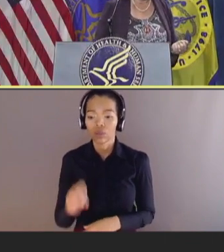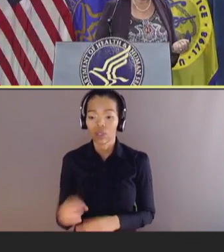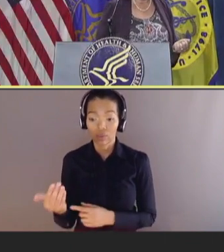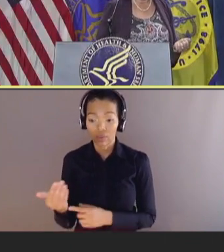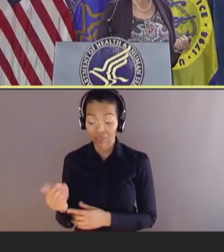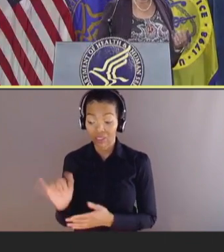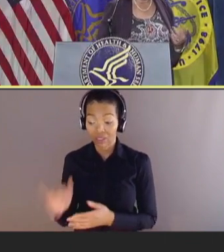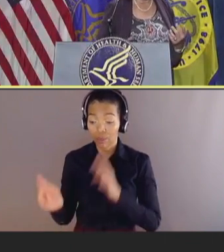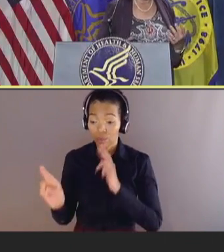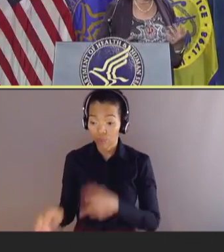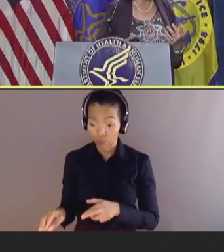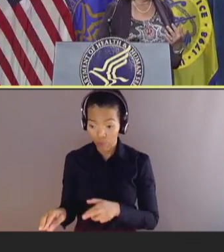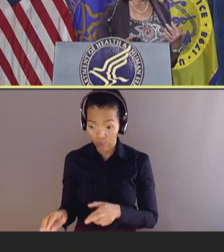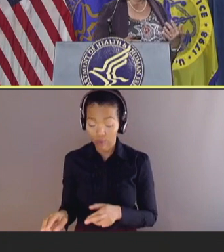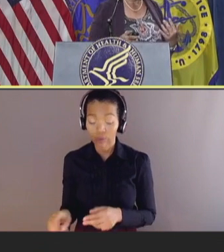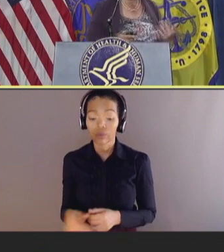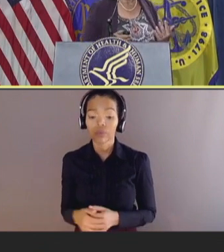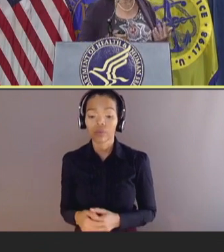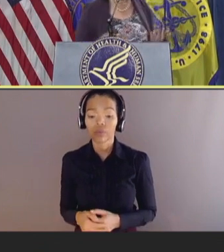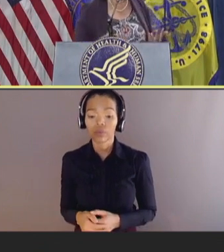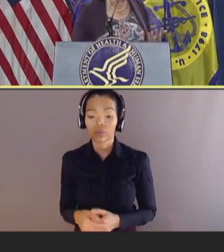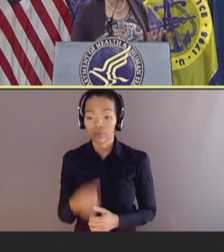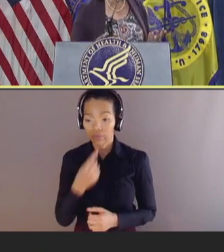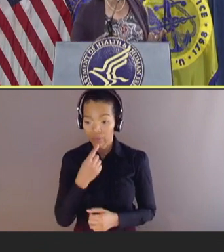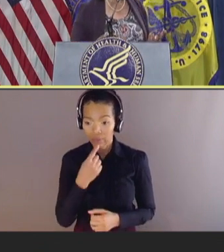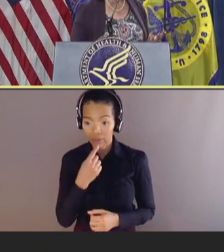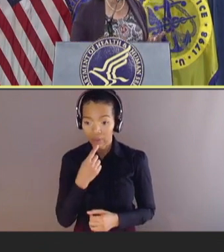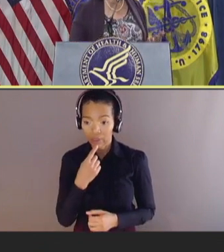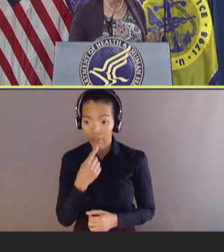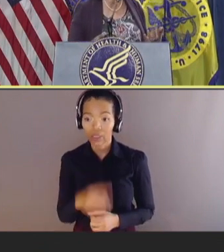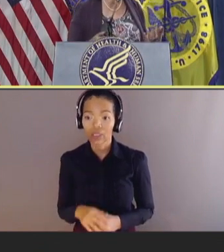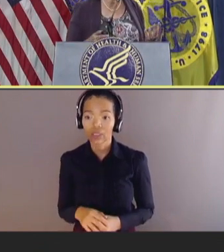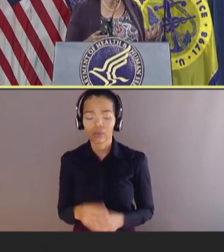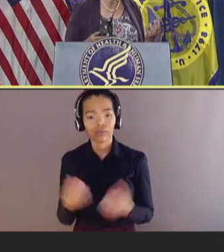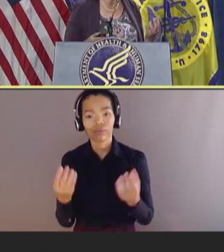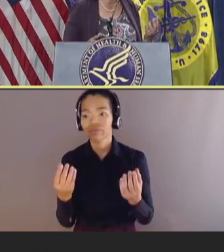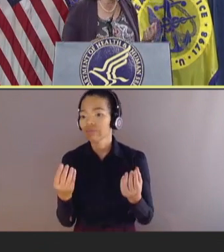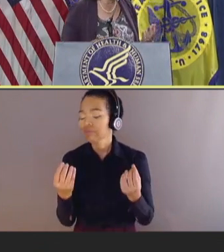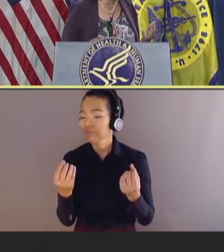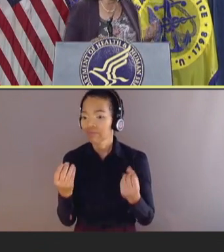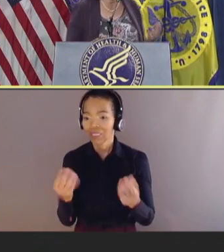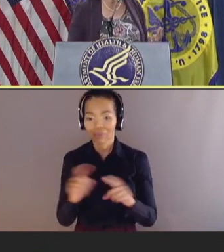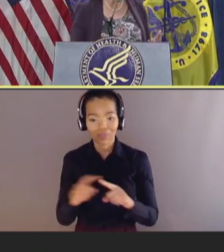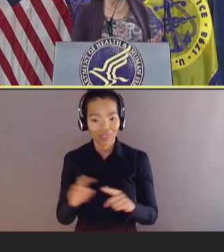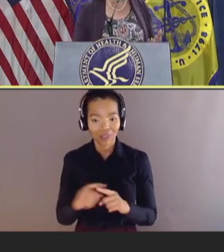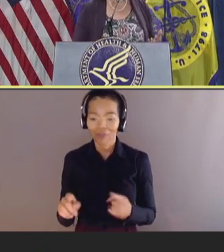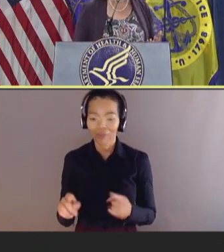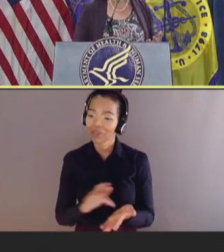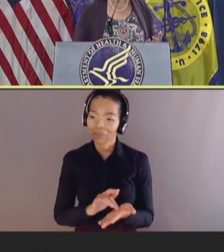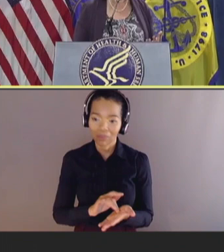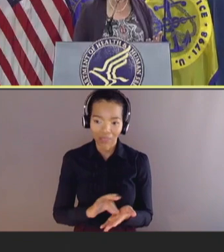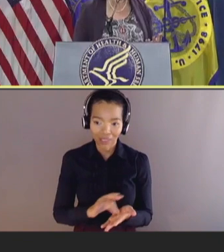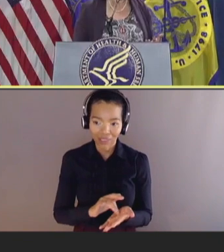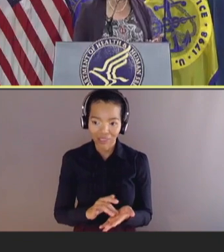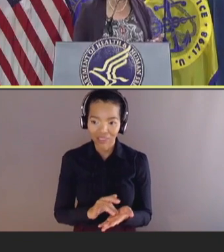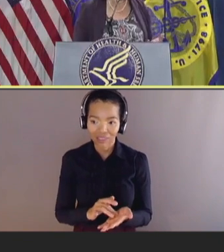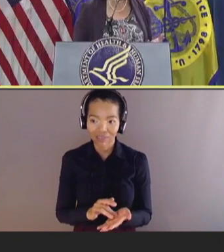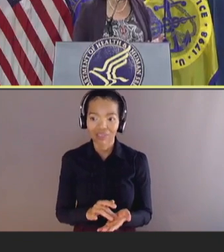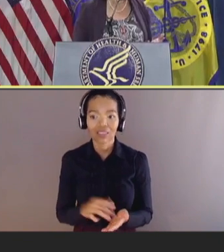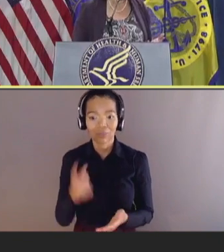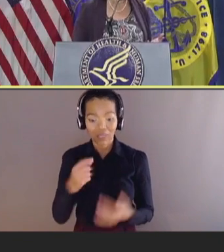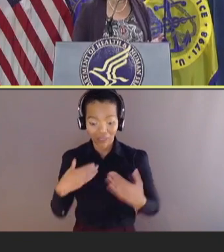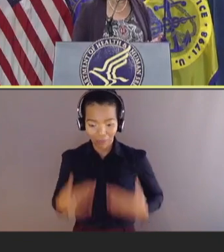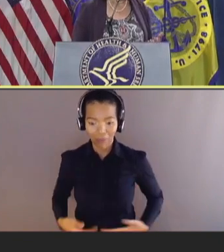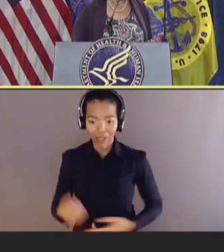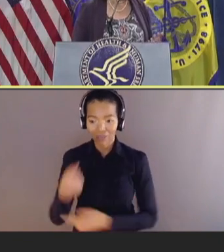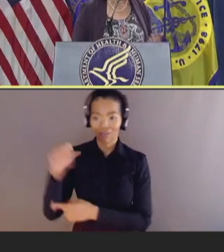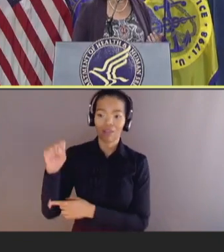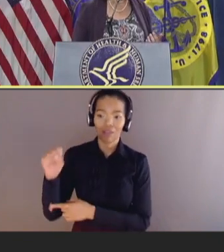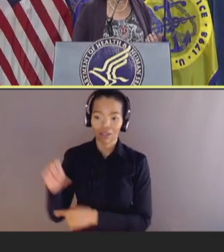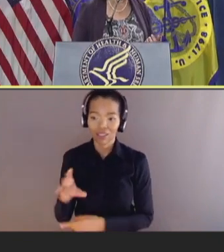what we saw is that multi drug resistance killed a lot of people, 75 million people and it could